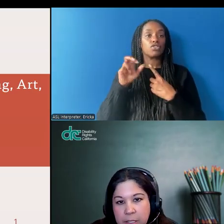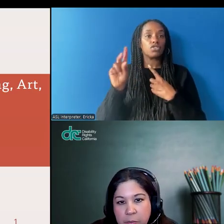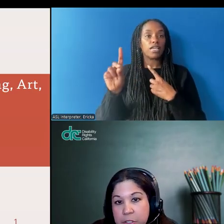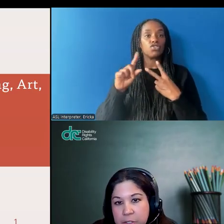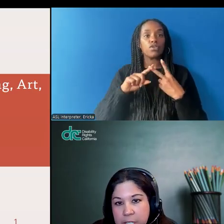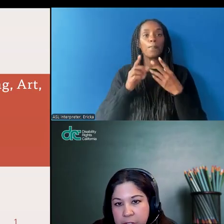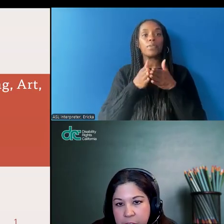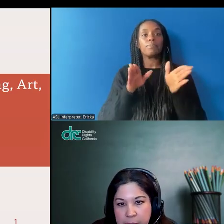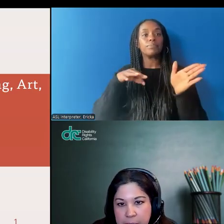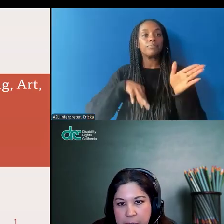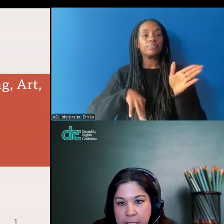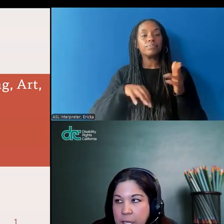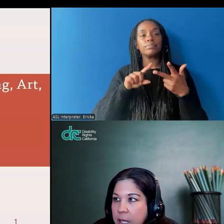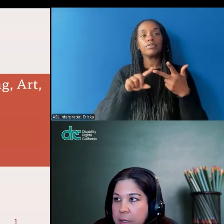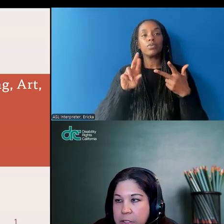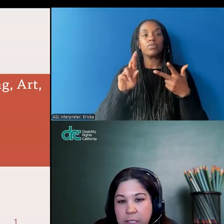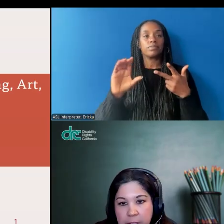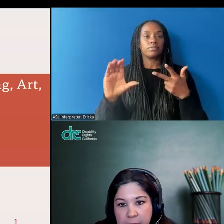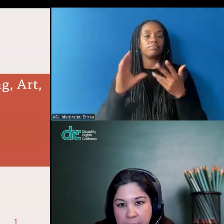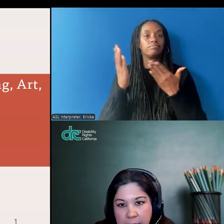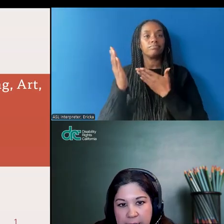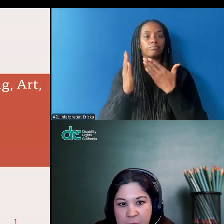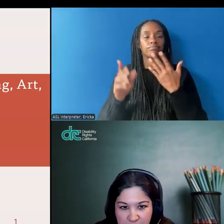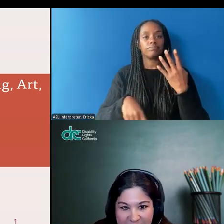regional center services, mental health, and so forth.